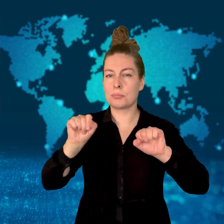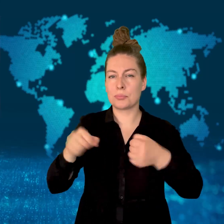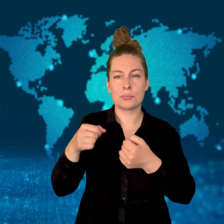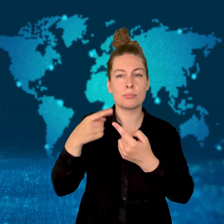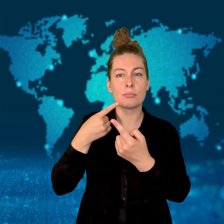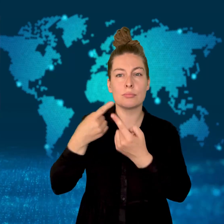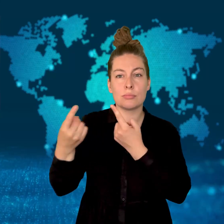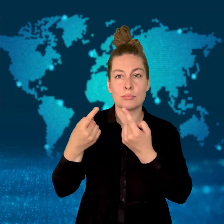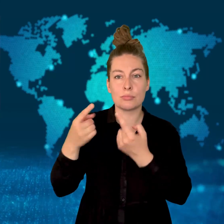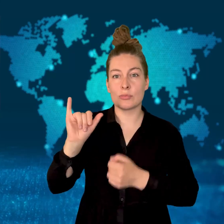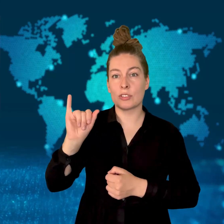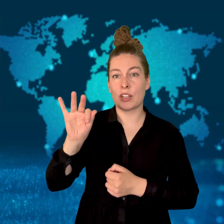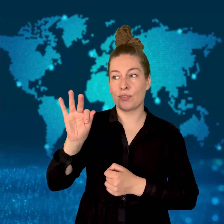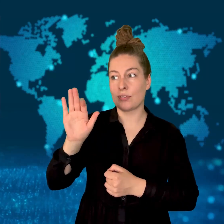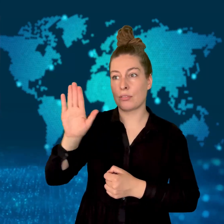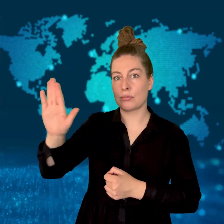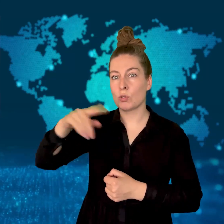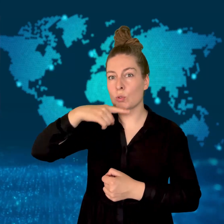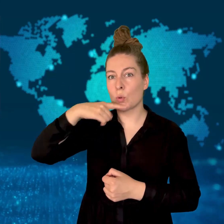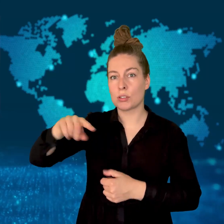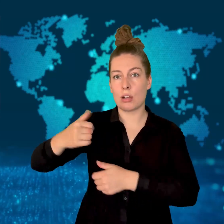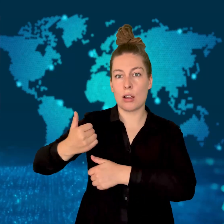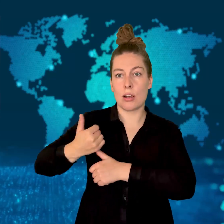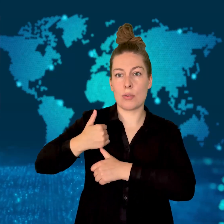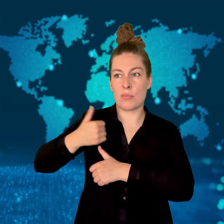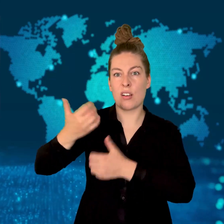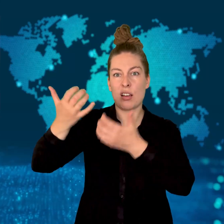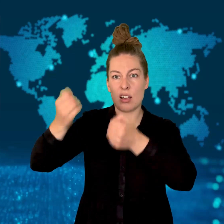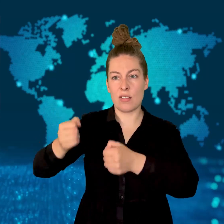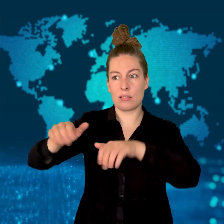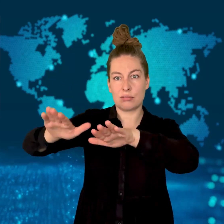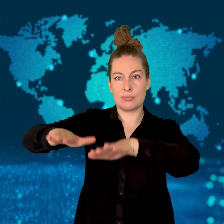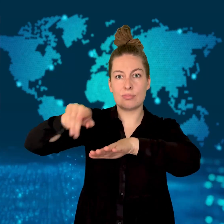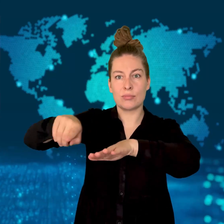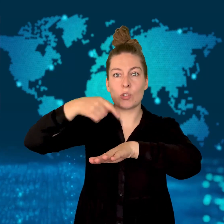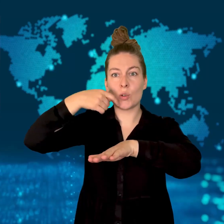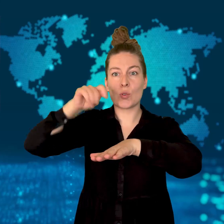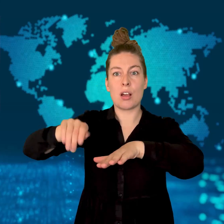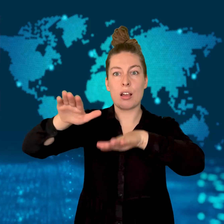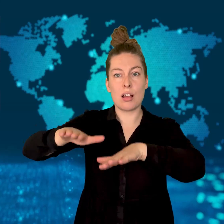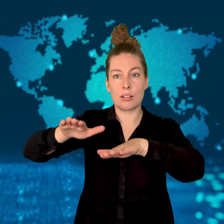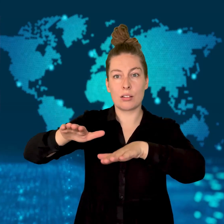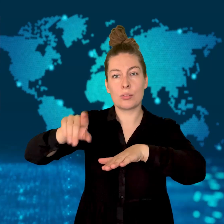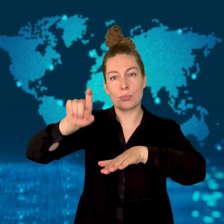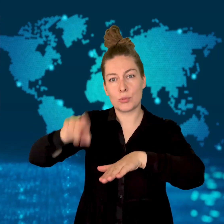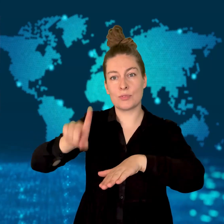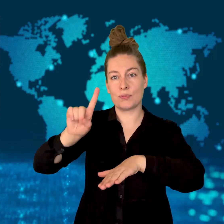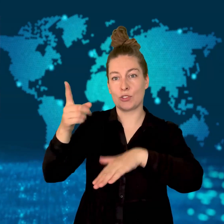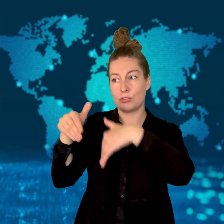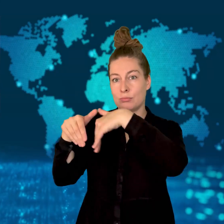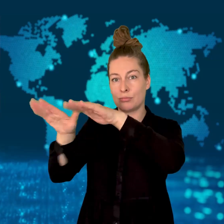This was the same stance he had held on peace talks in the past.